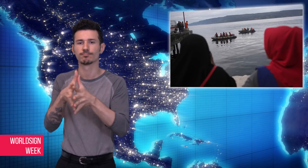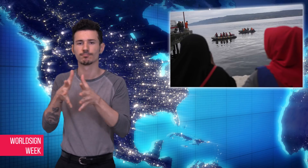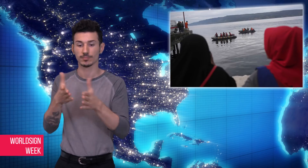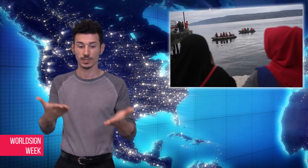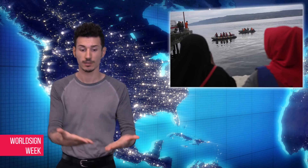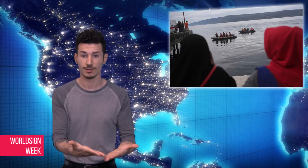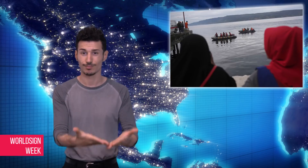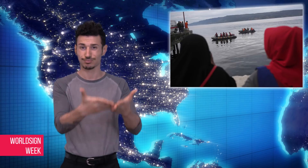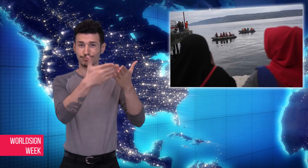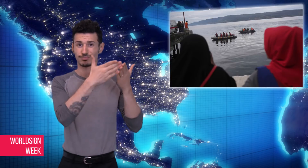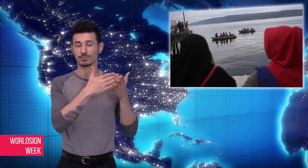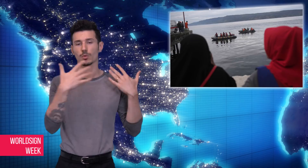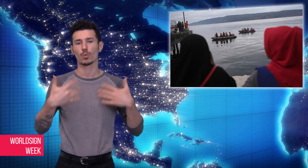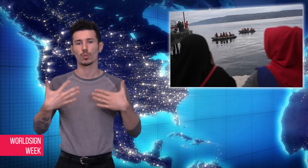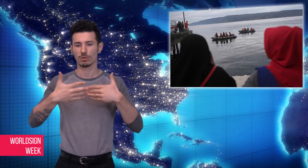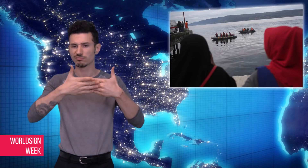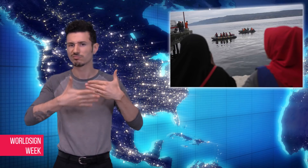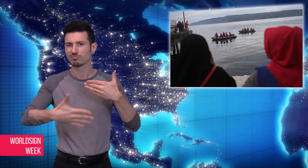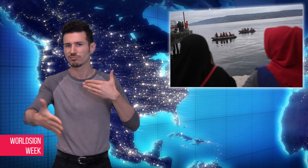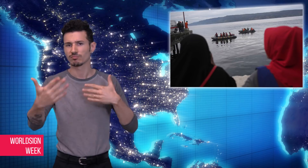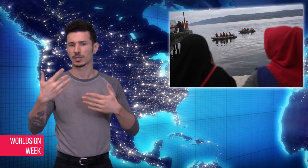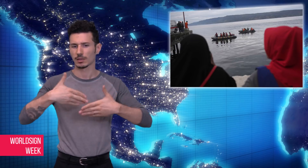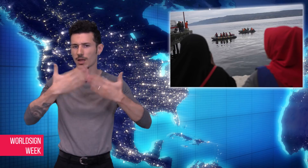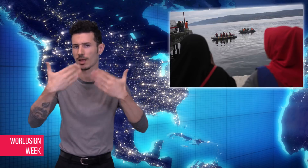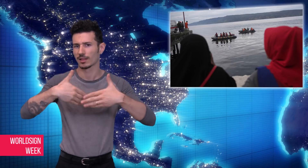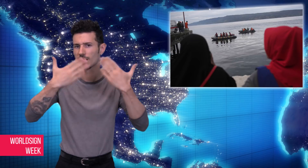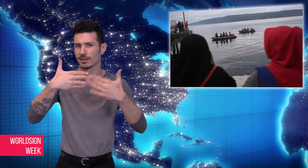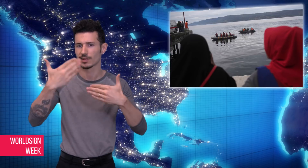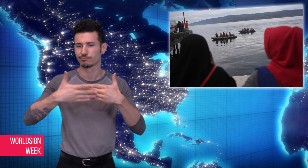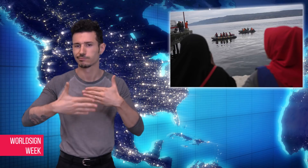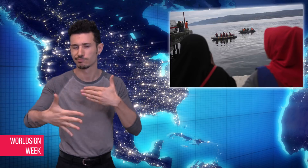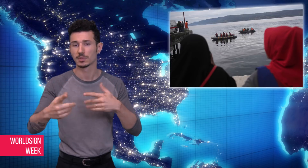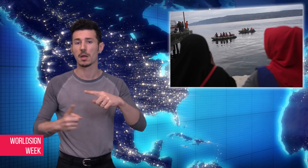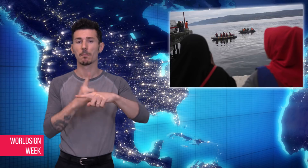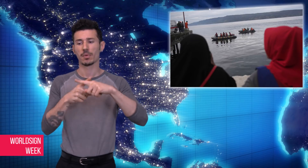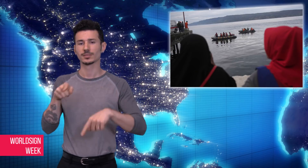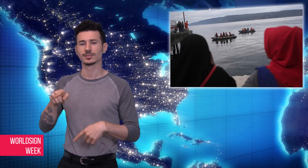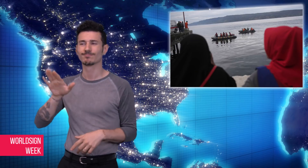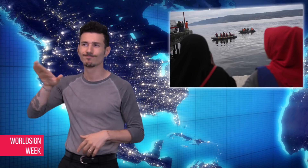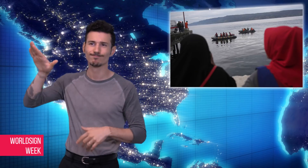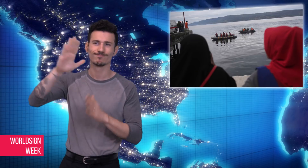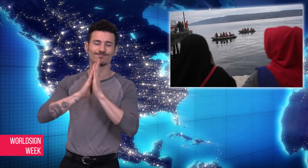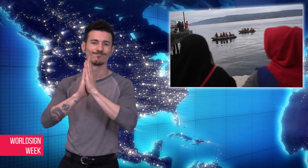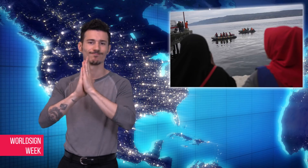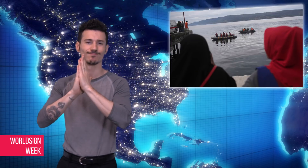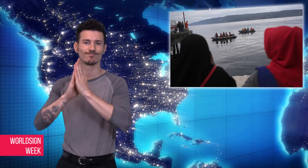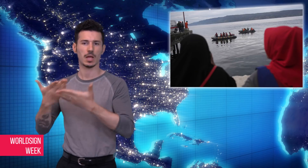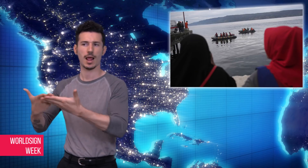“recover the wreck”, and need